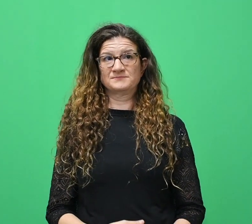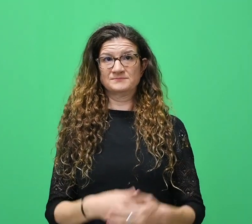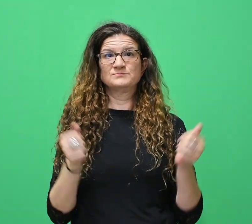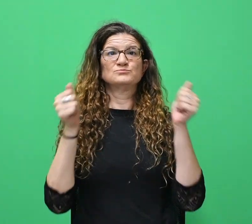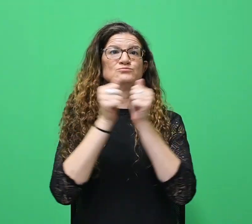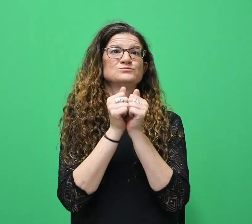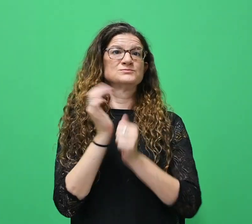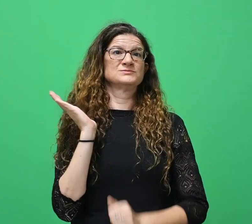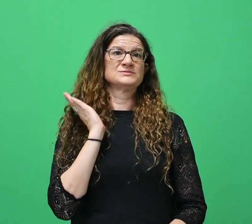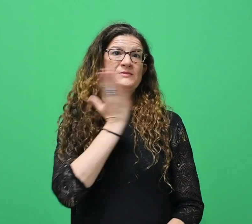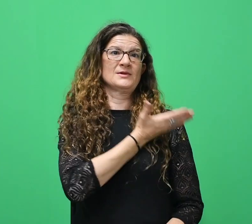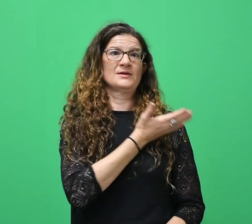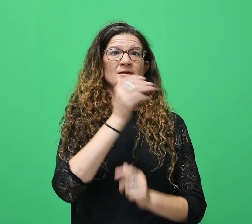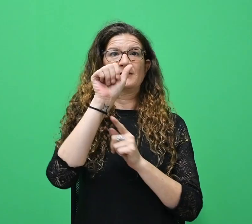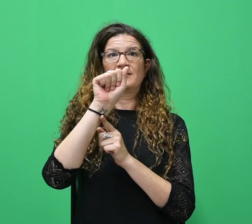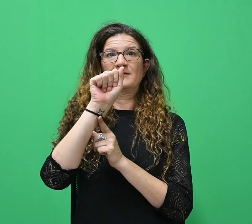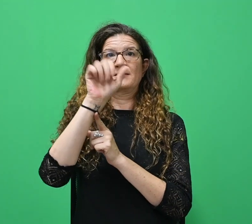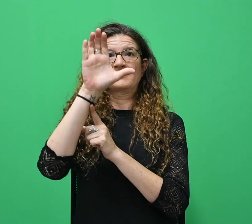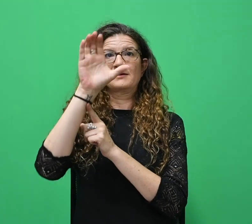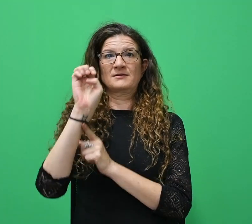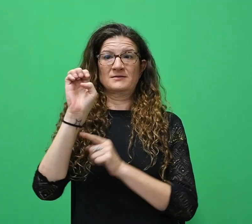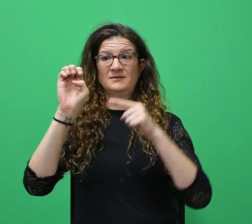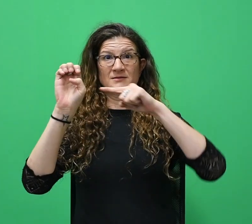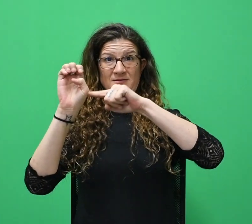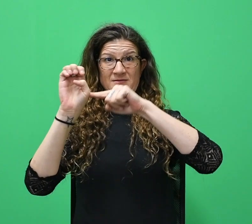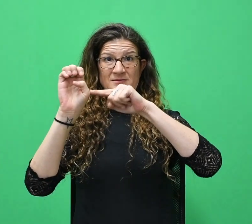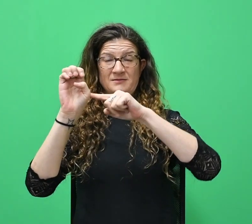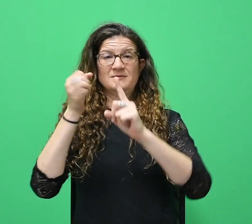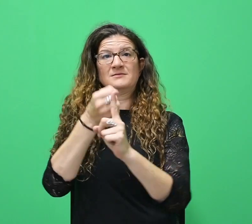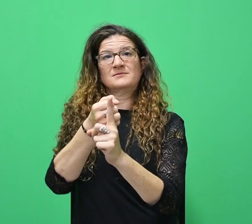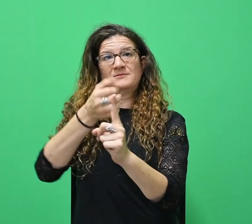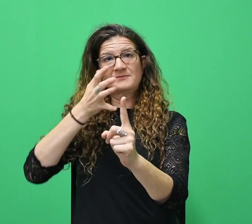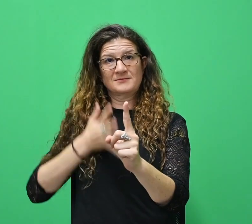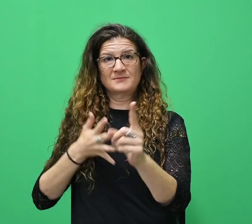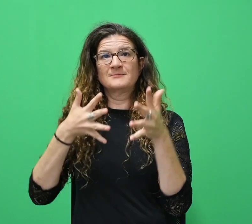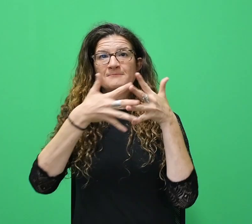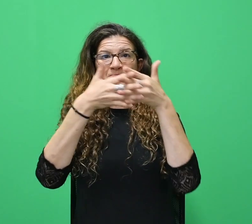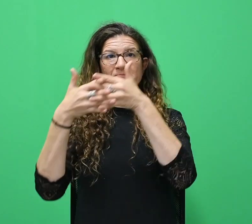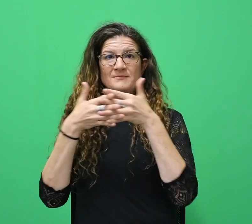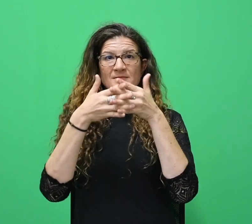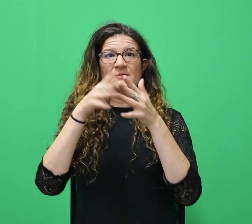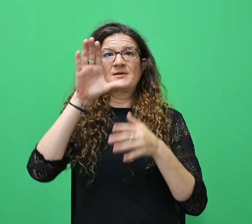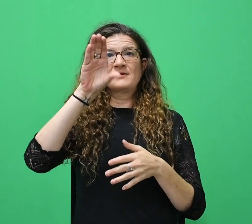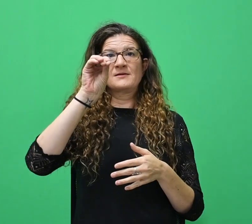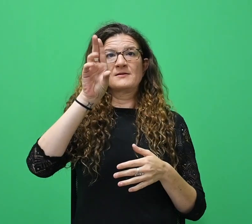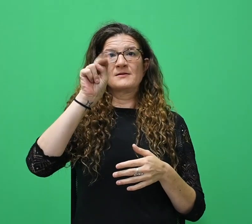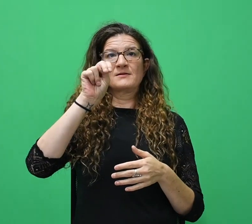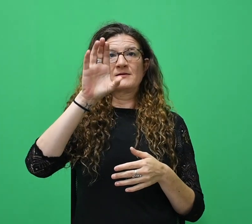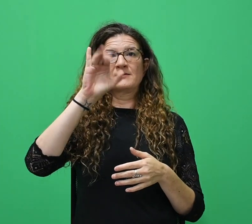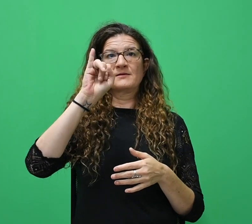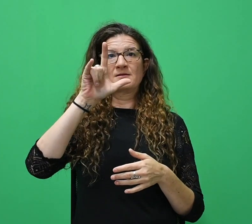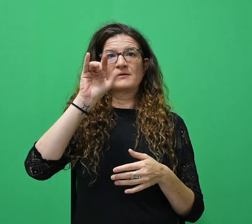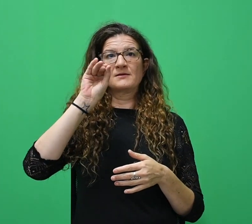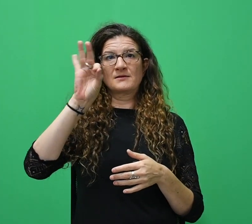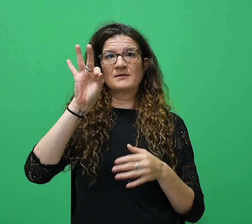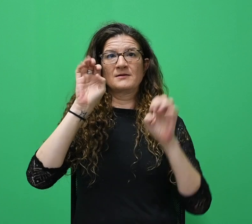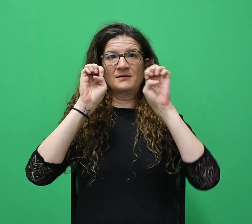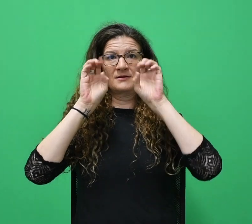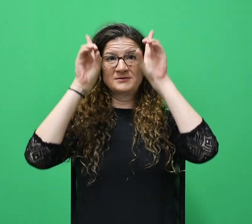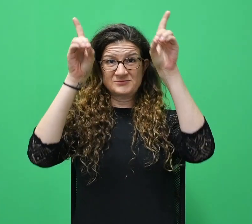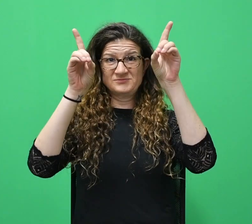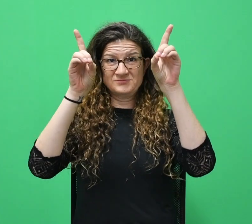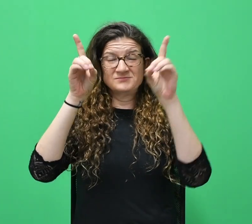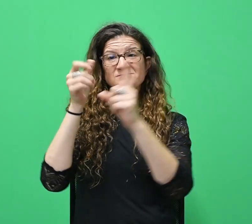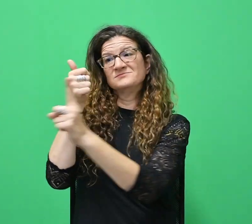with our ACE, American Council of Education---